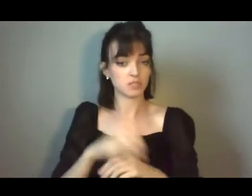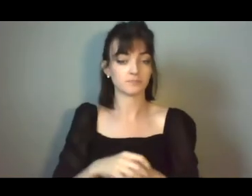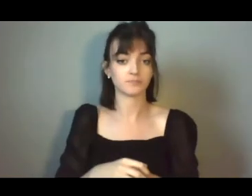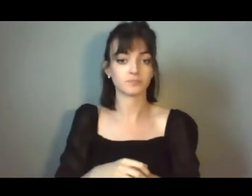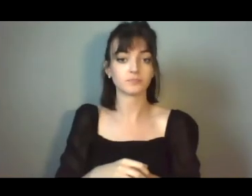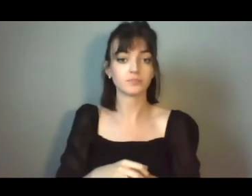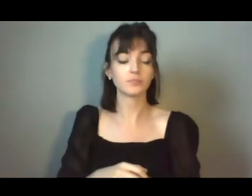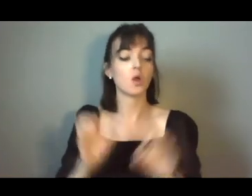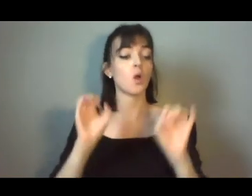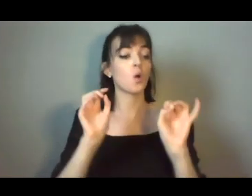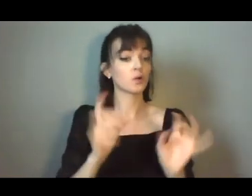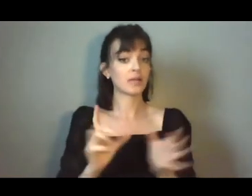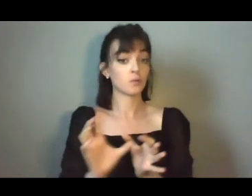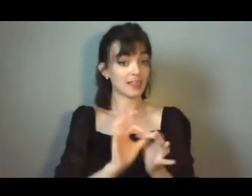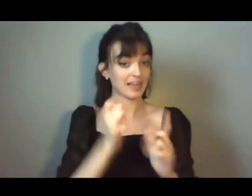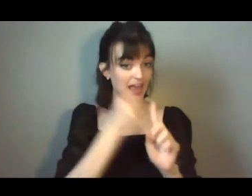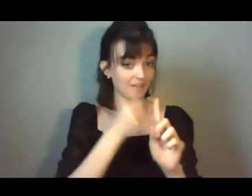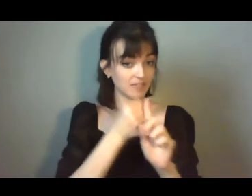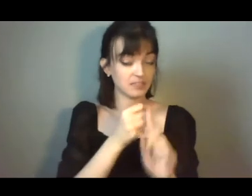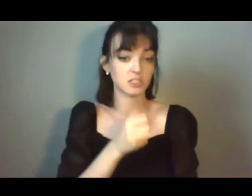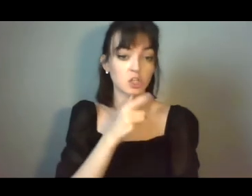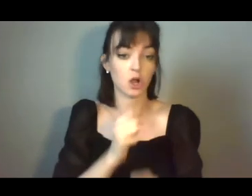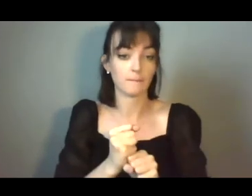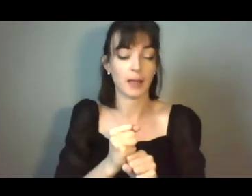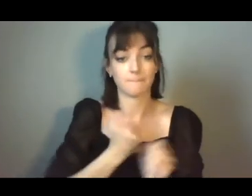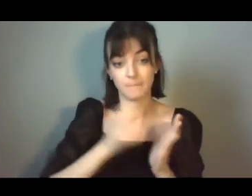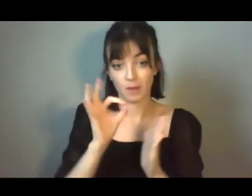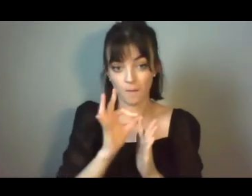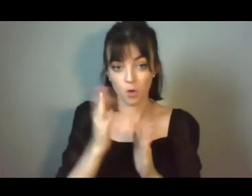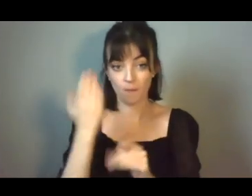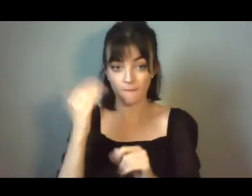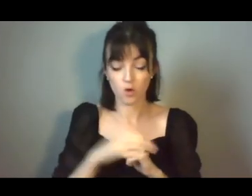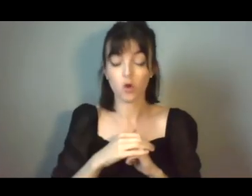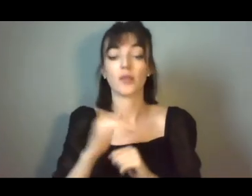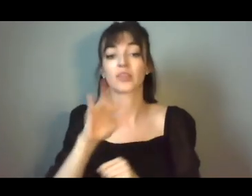I think it goes back to my earlier point about the fact that the act itself is largely silent